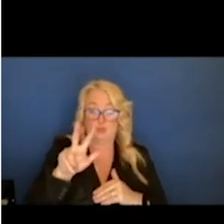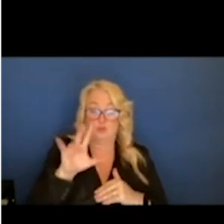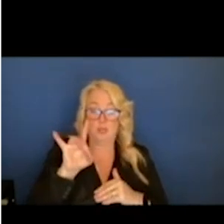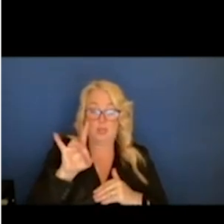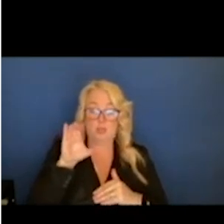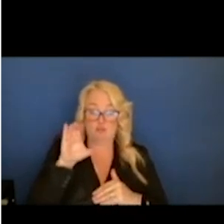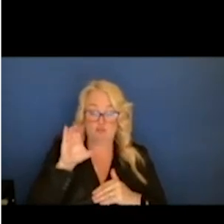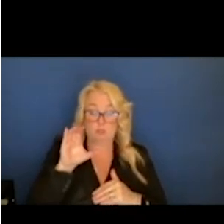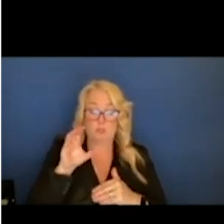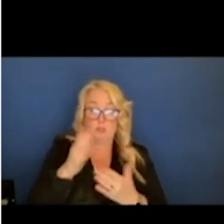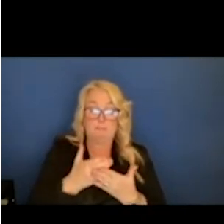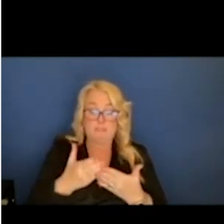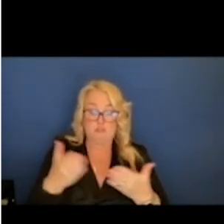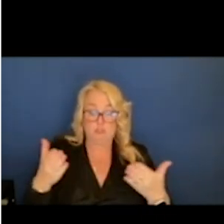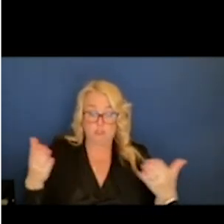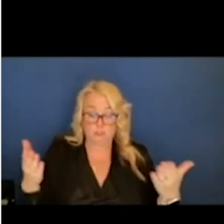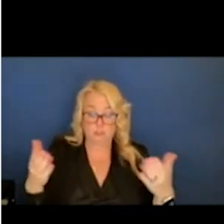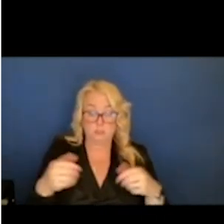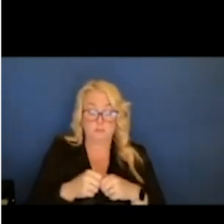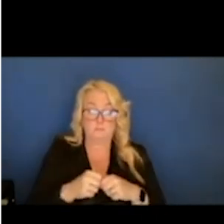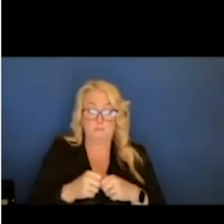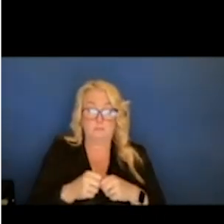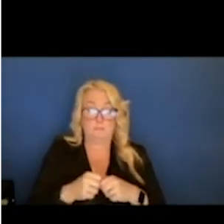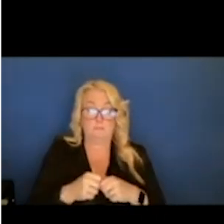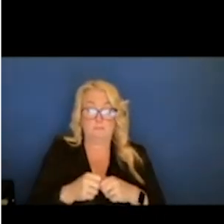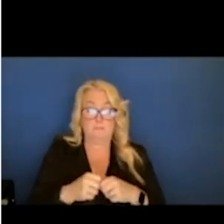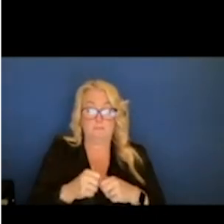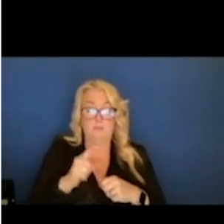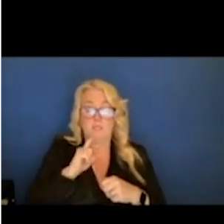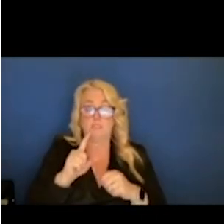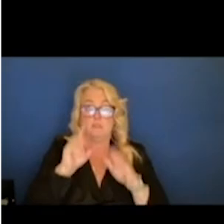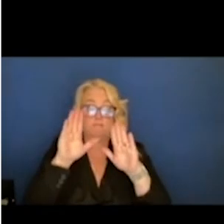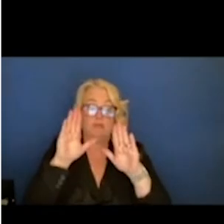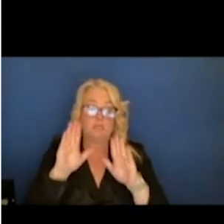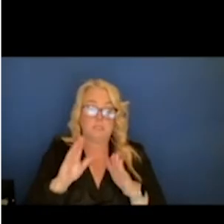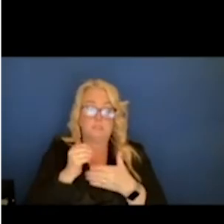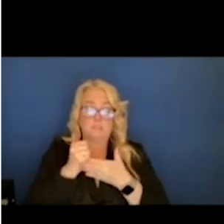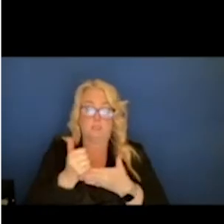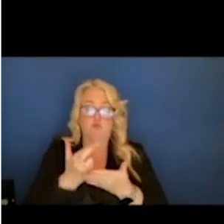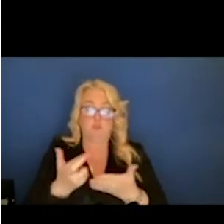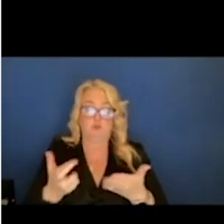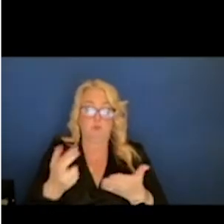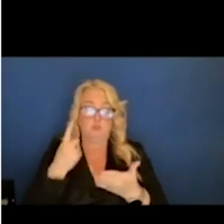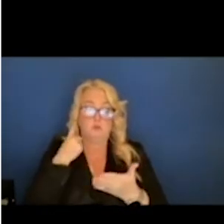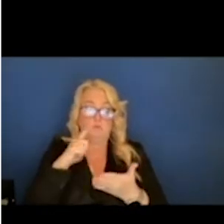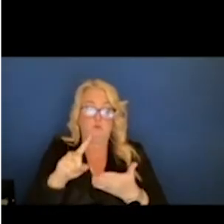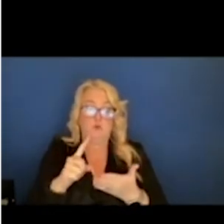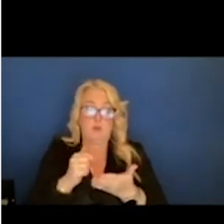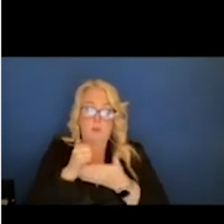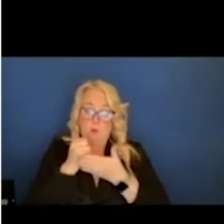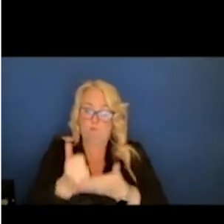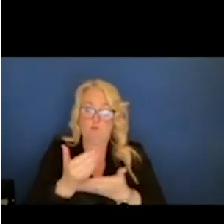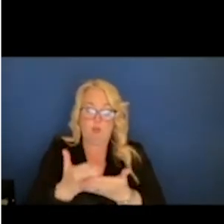than 3,800 materials! It’s a fantastic resource full of helpful materials,